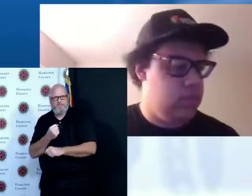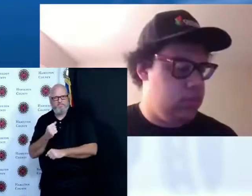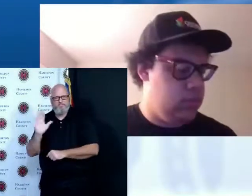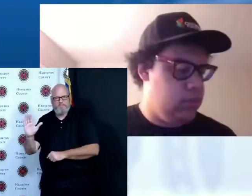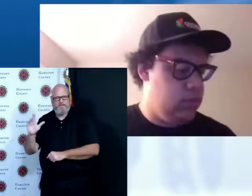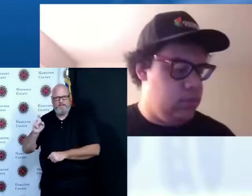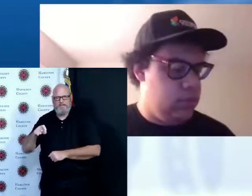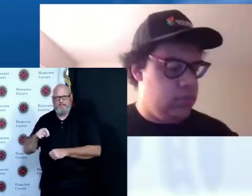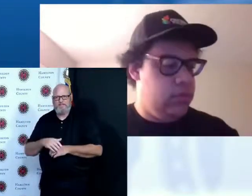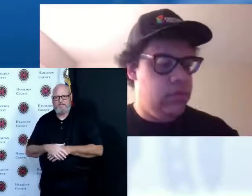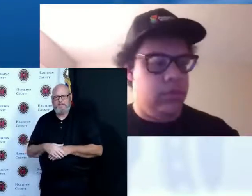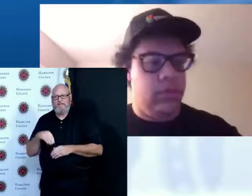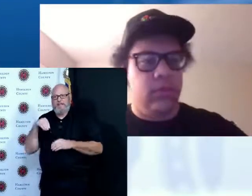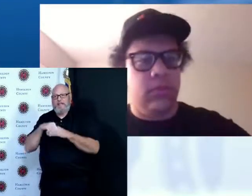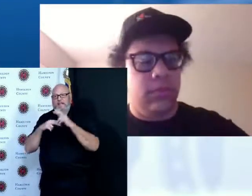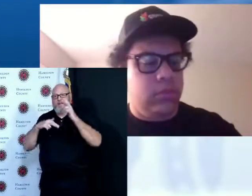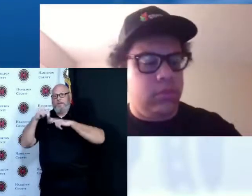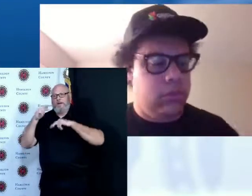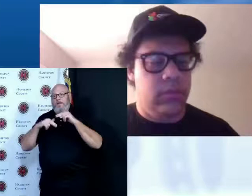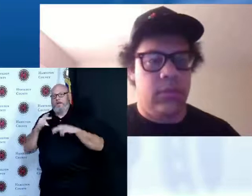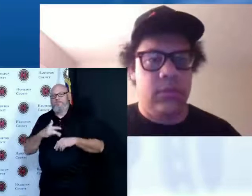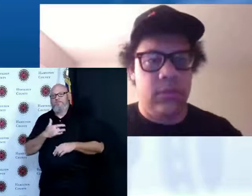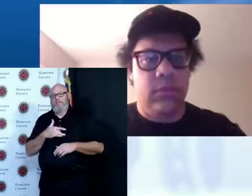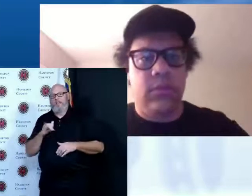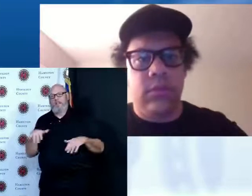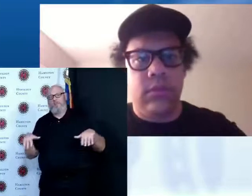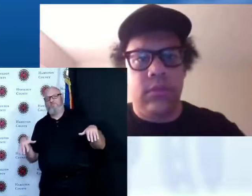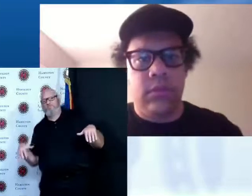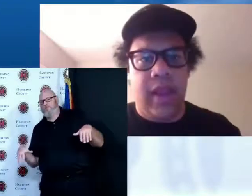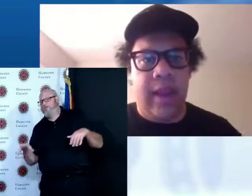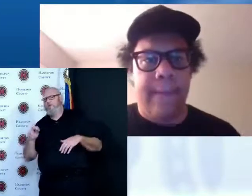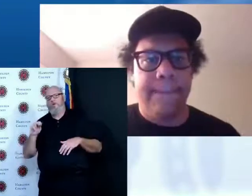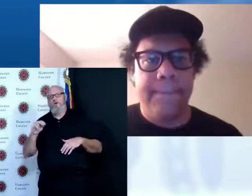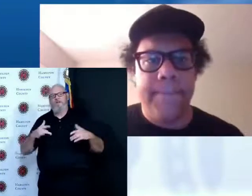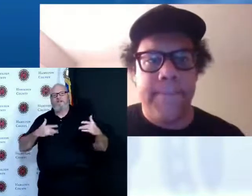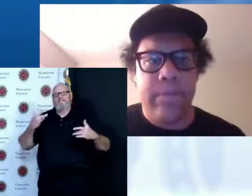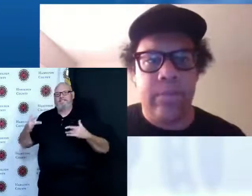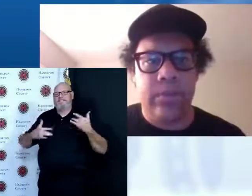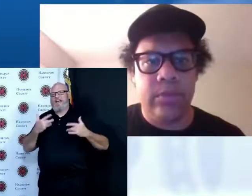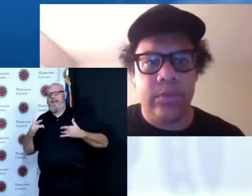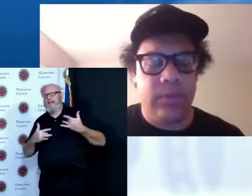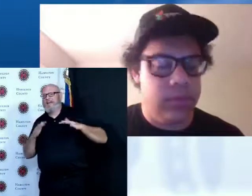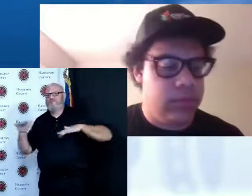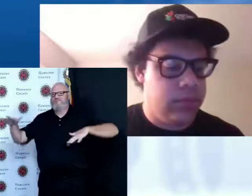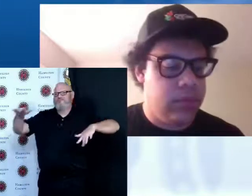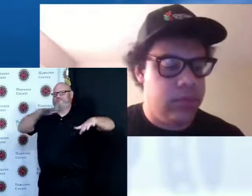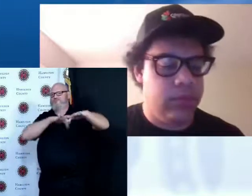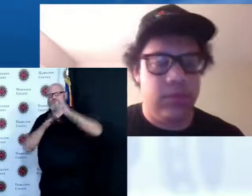and hopefulness and excitement because folks know that they're taking that next step to protecting themselves and their family as they're getting